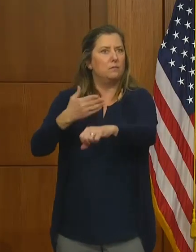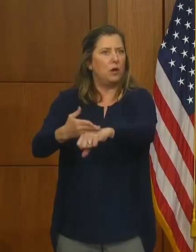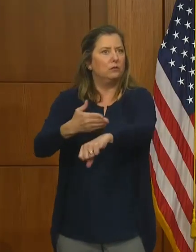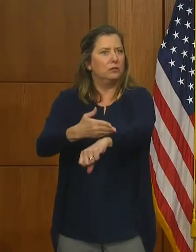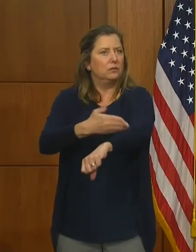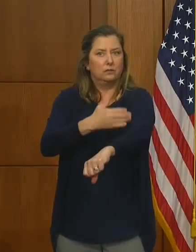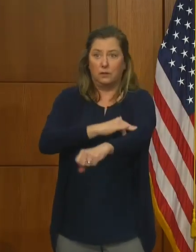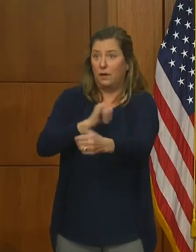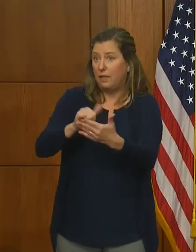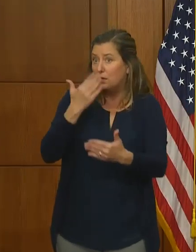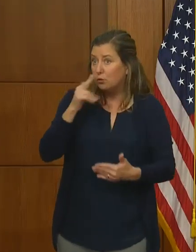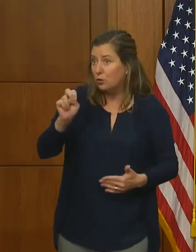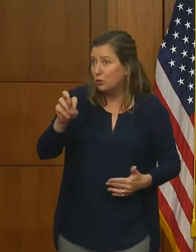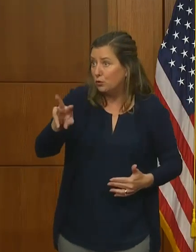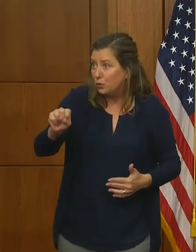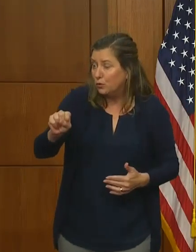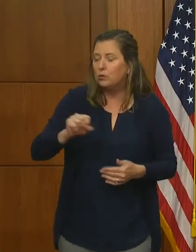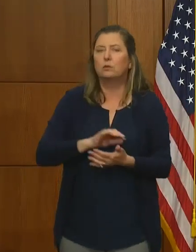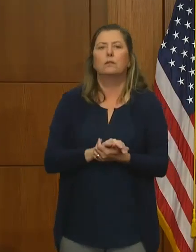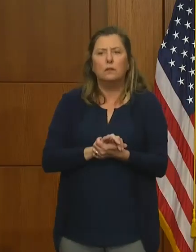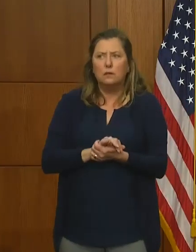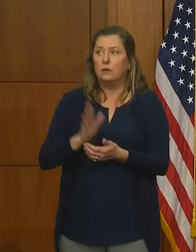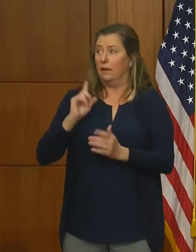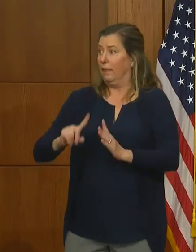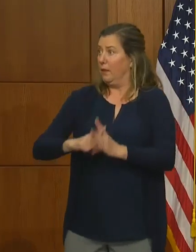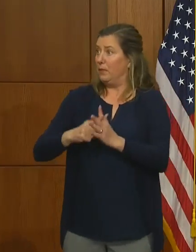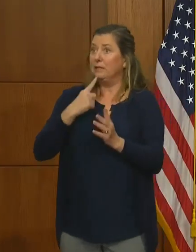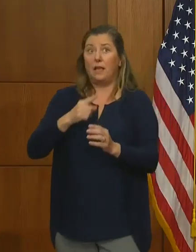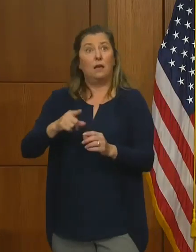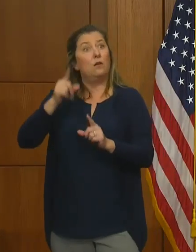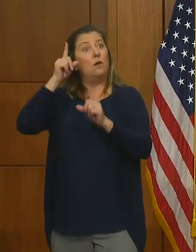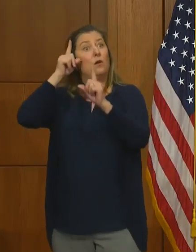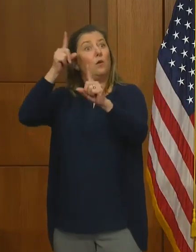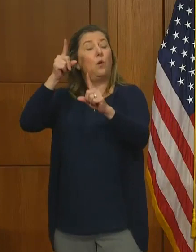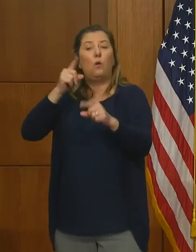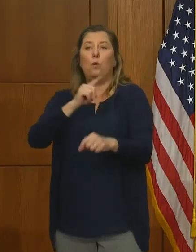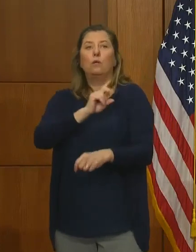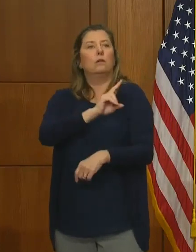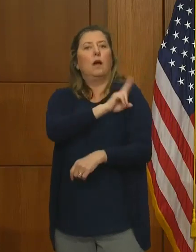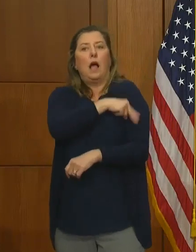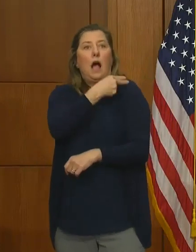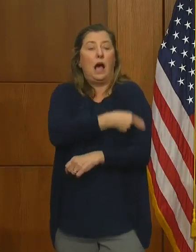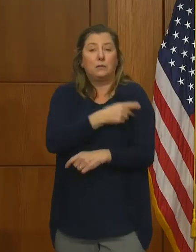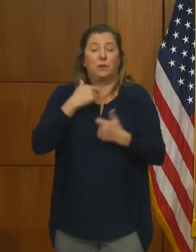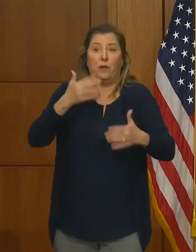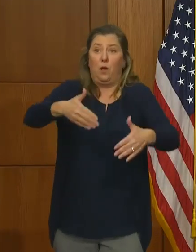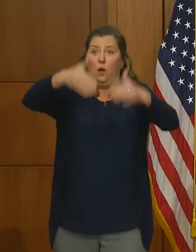THAT WE ARE MAKING PROGRESS AND THAT'S GOOD NEWS WE SAID FROM